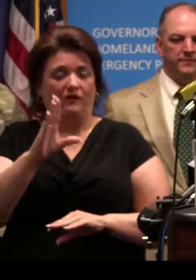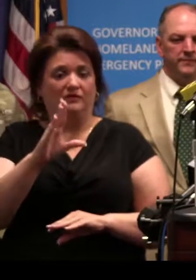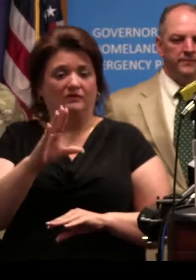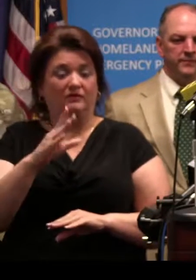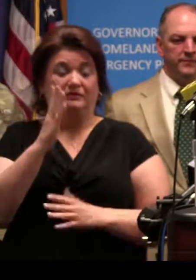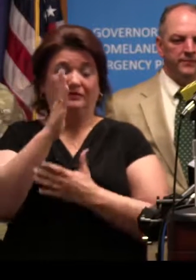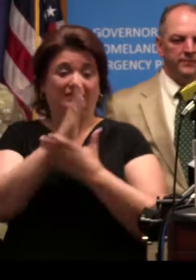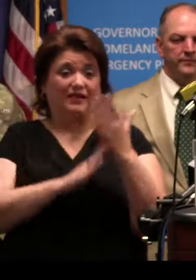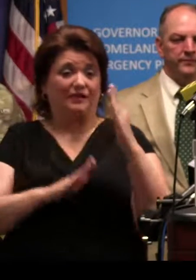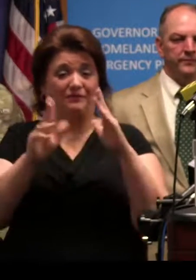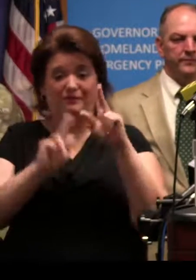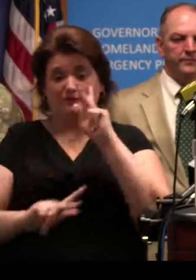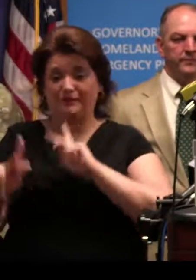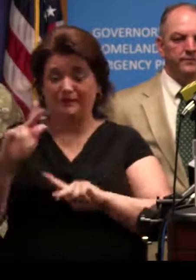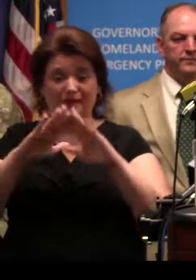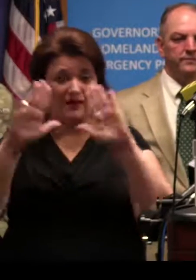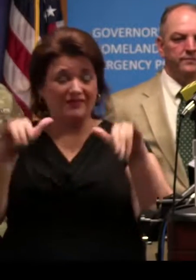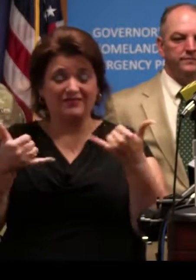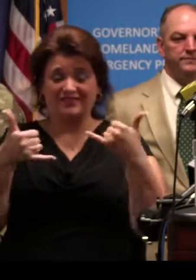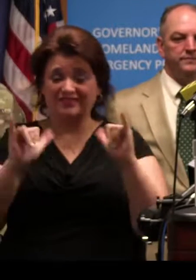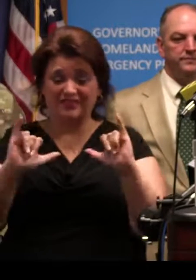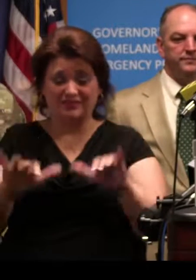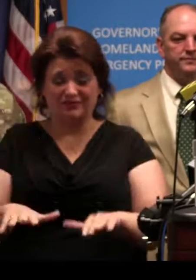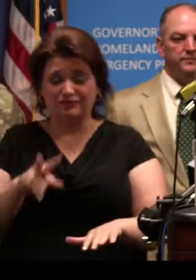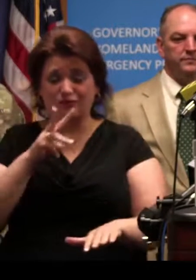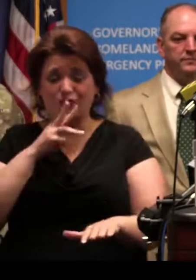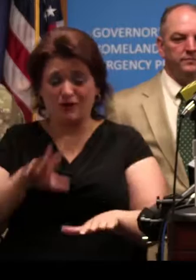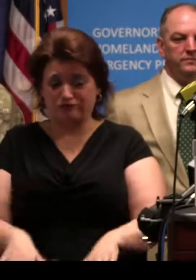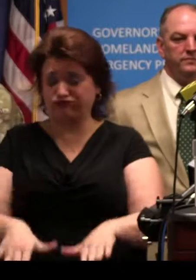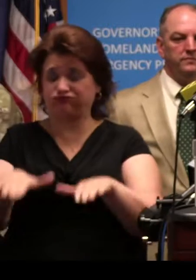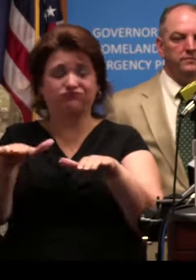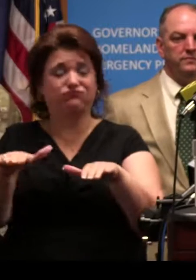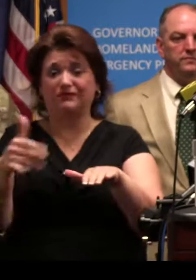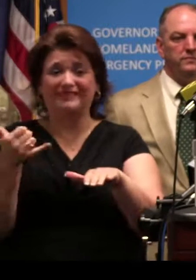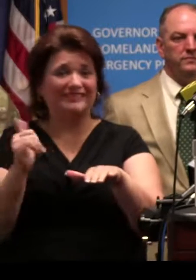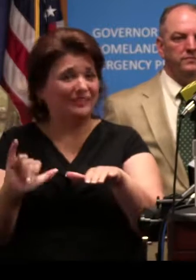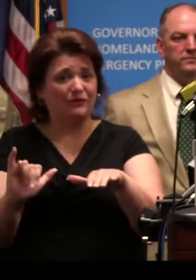people home still underwater but we don't go anywhere to this is over we